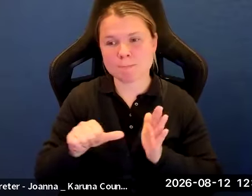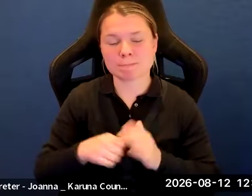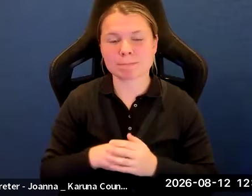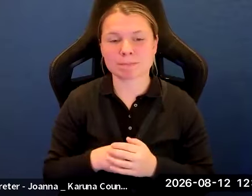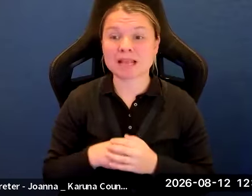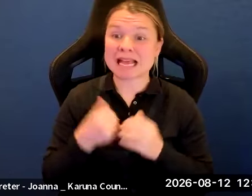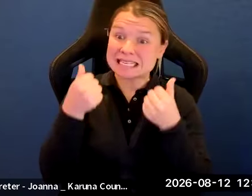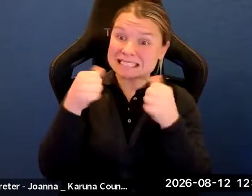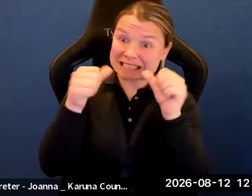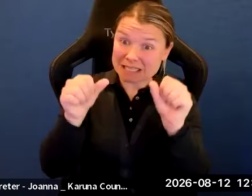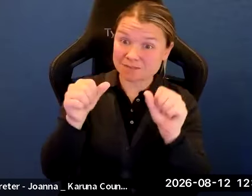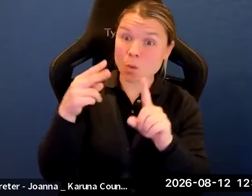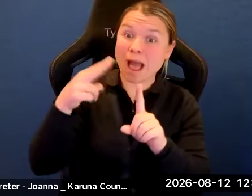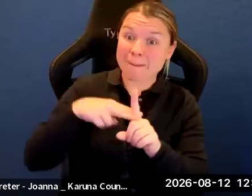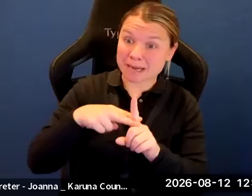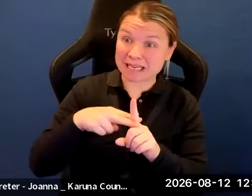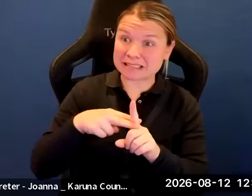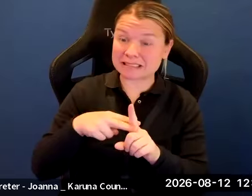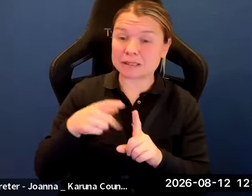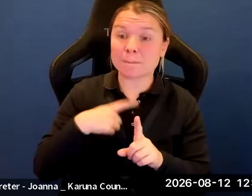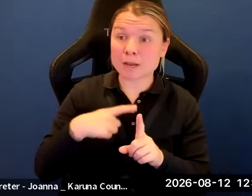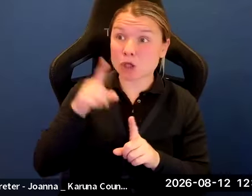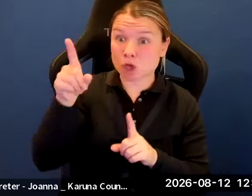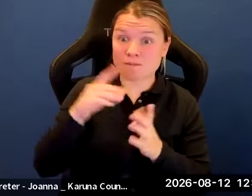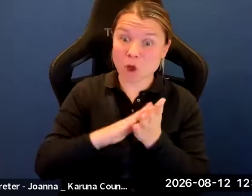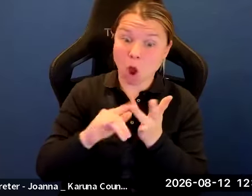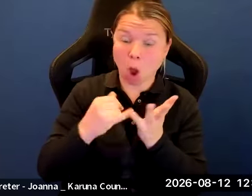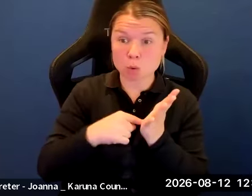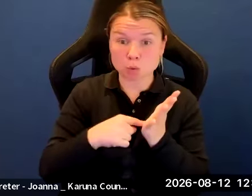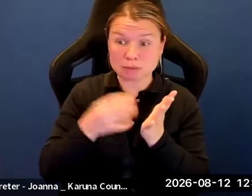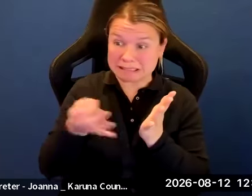, the 20th of November is also a firm requirement. However,